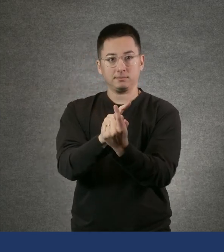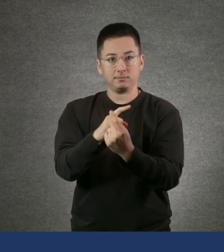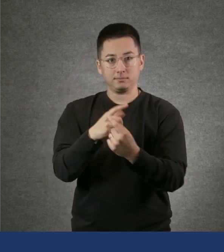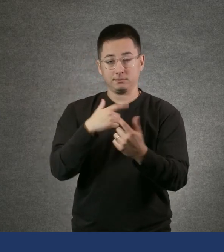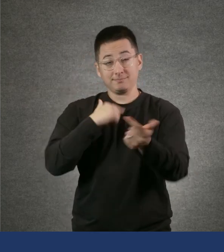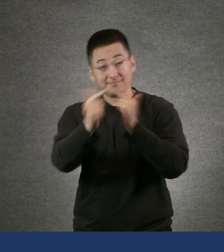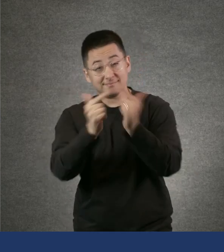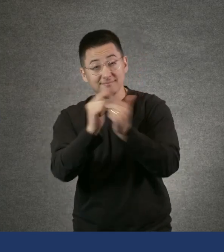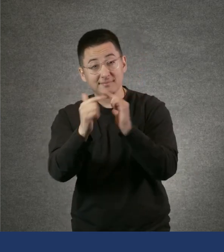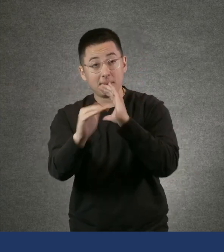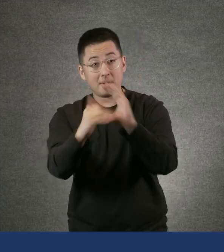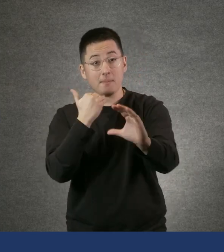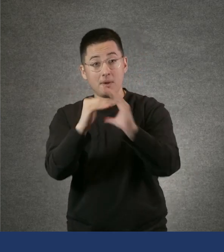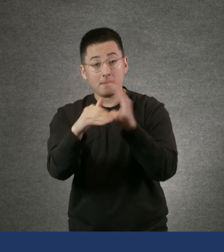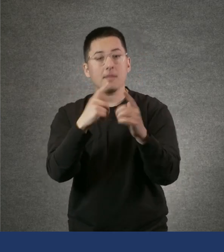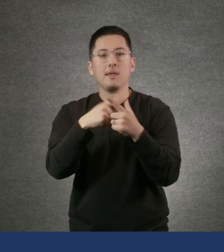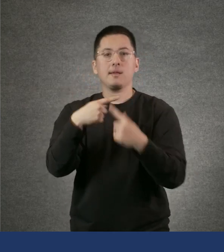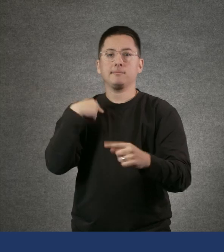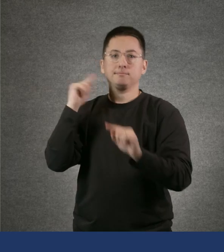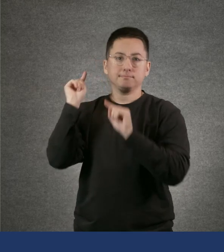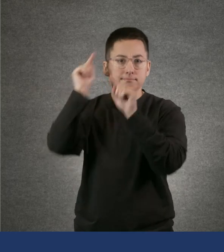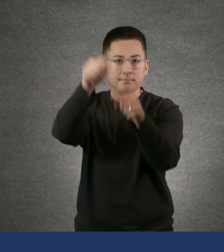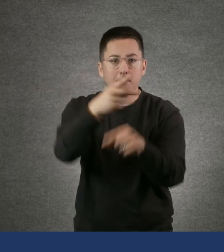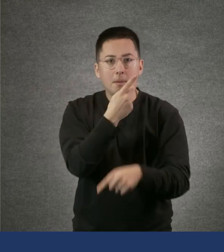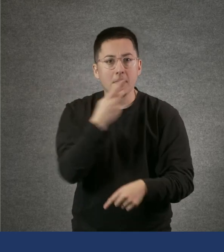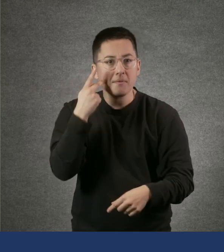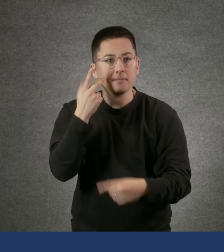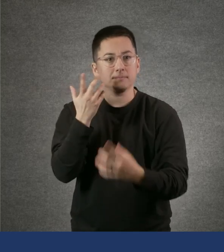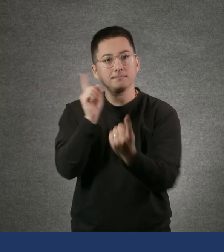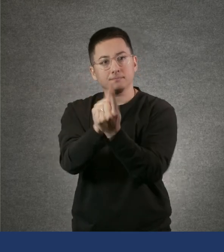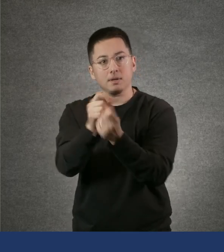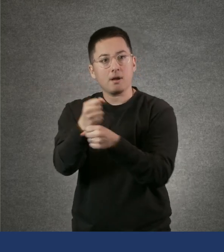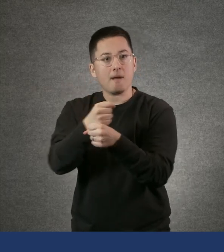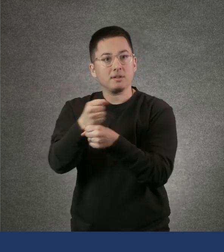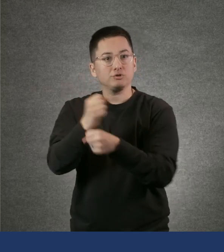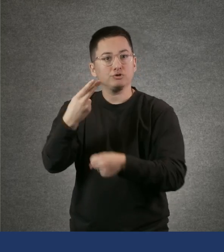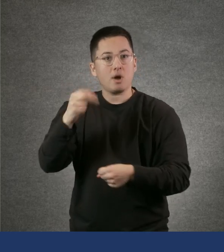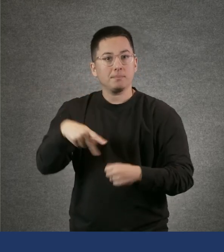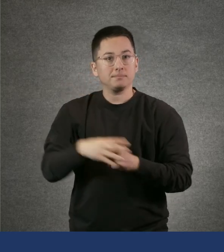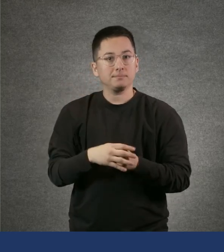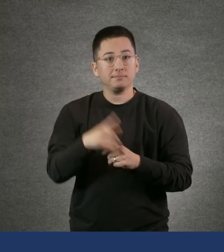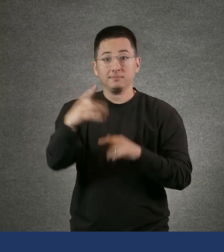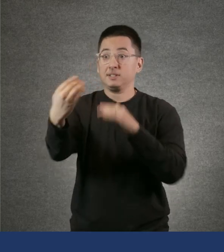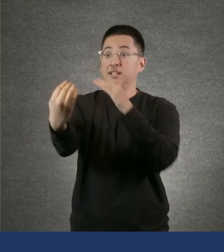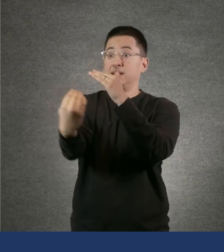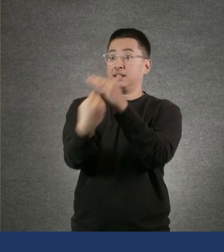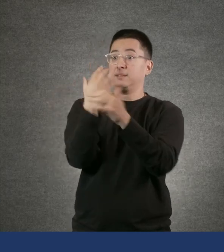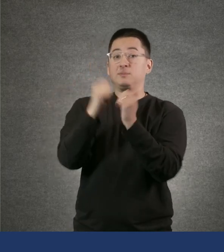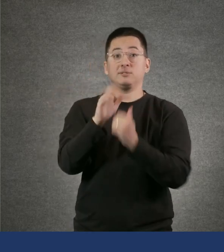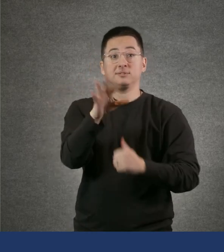And here you came in with your staff, and we got coffee. And the minute you opened your mouth,